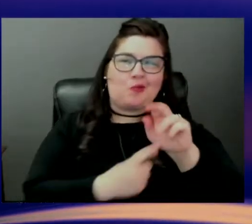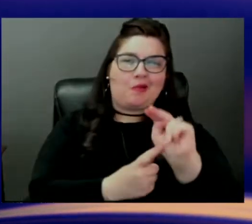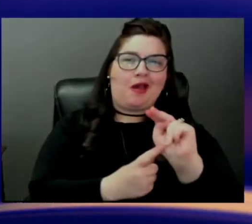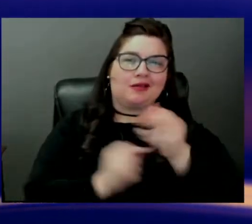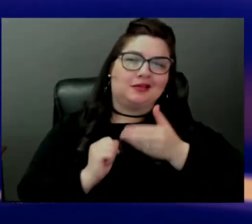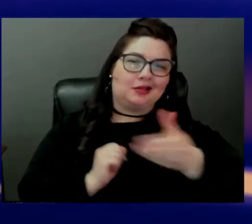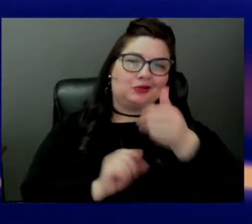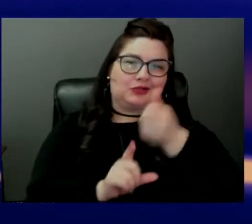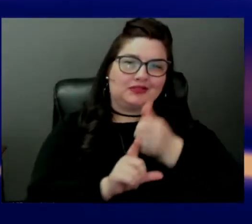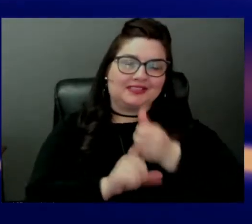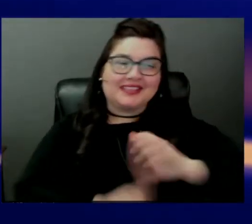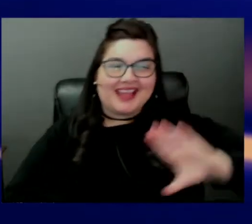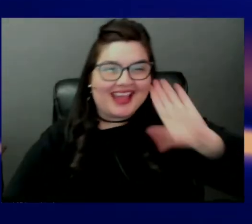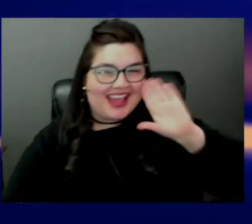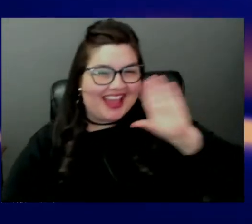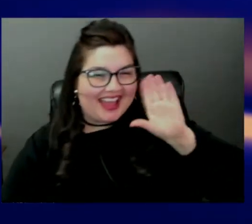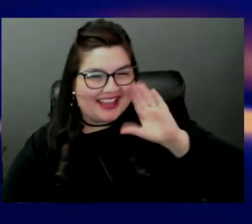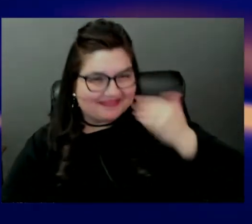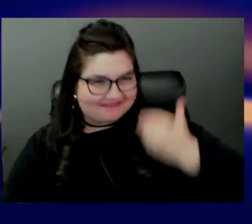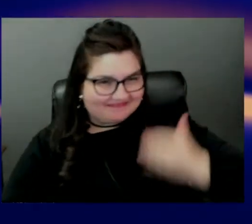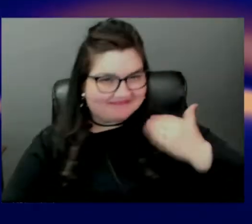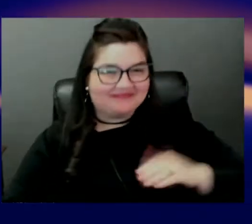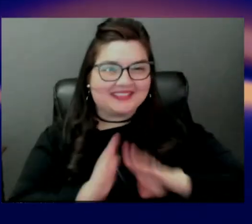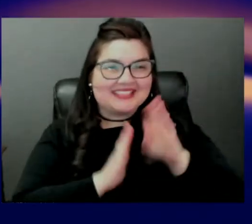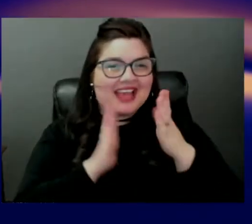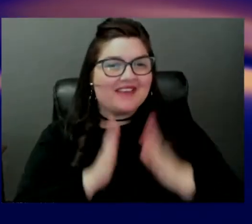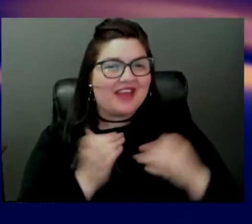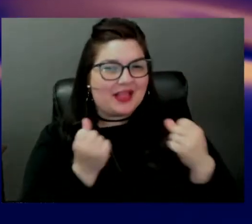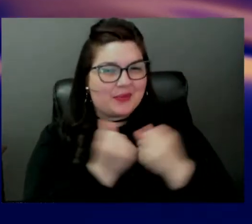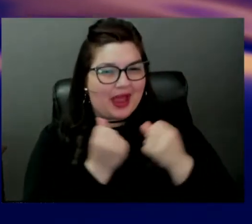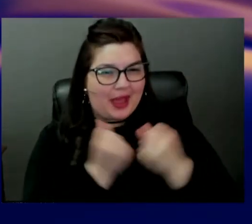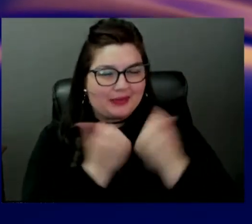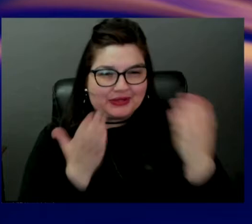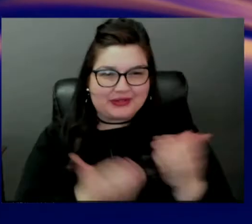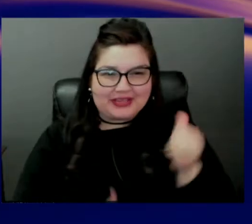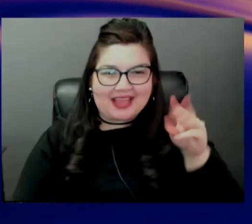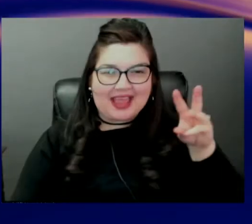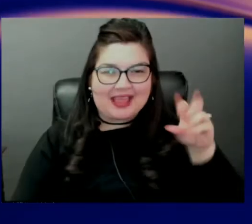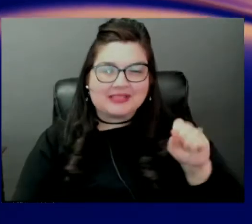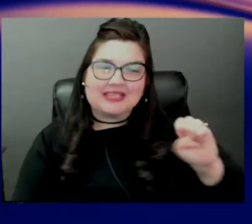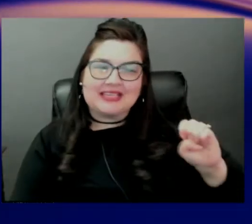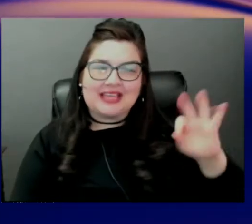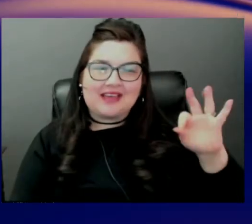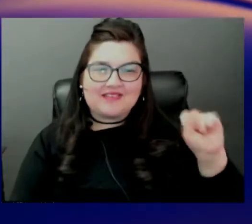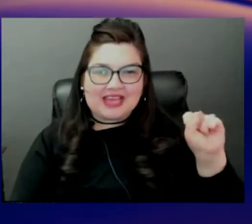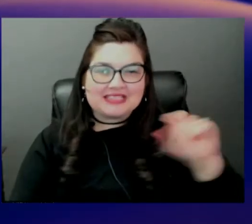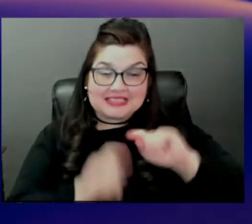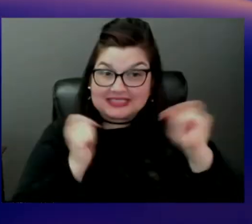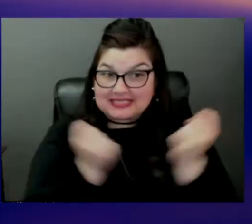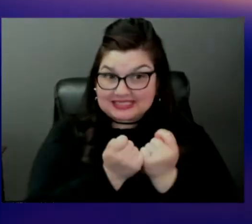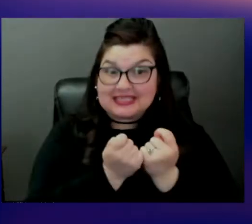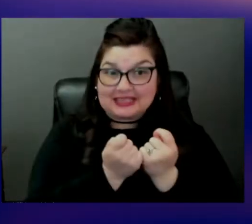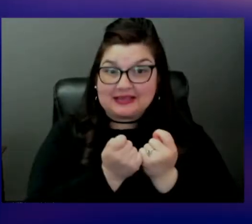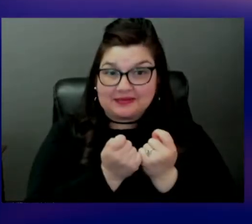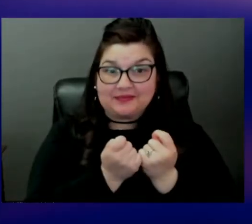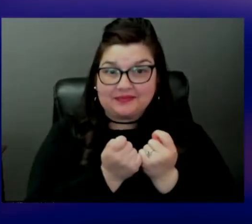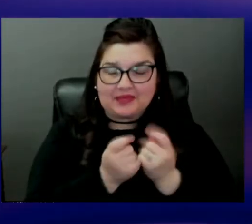Hi, I'm Suman. I work as a developer advocate with the Amazon EFS team and with us, we have Aaron. Why don't you introduce yourself?